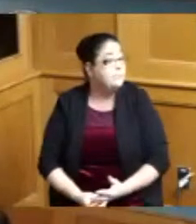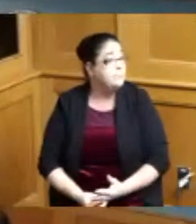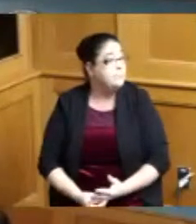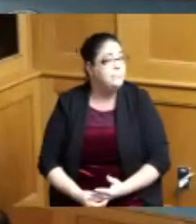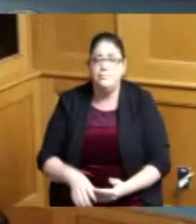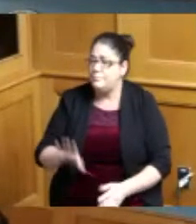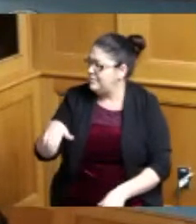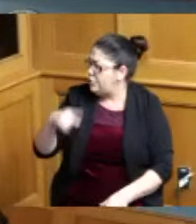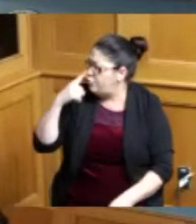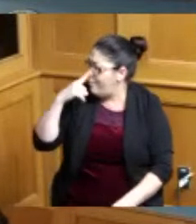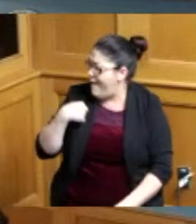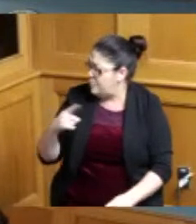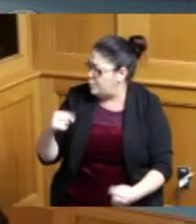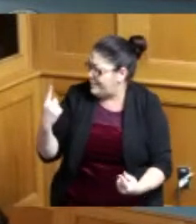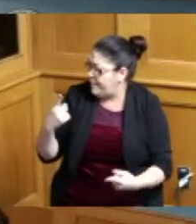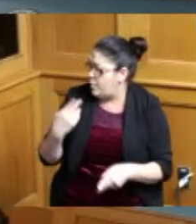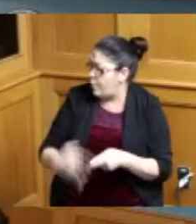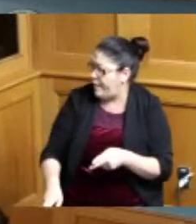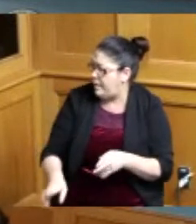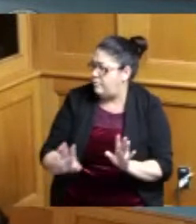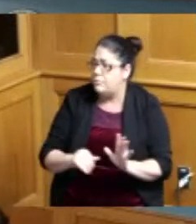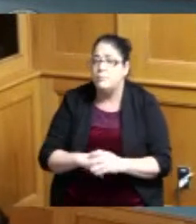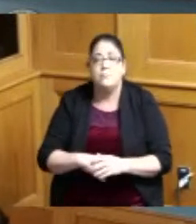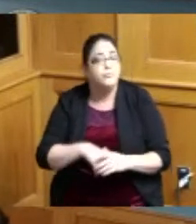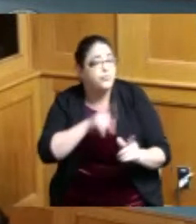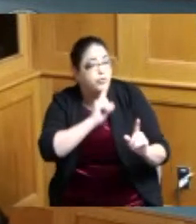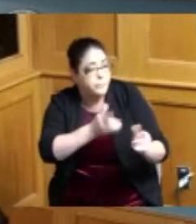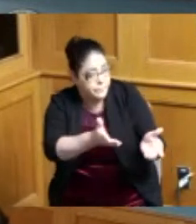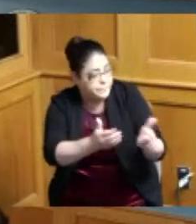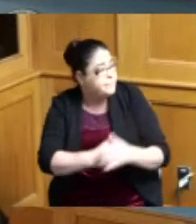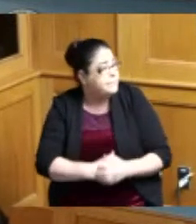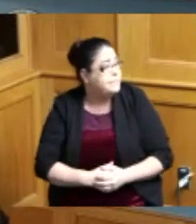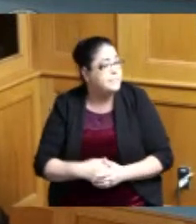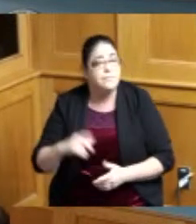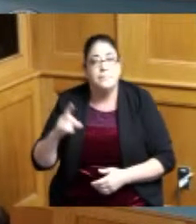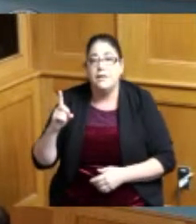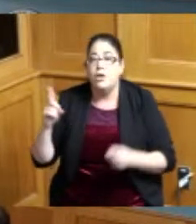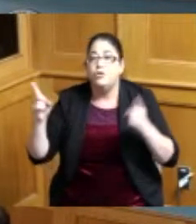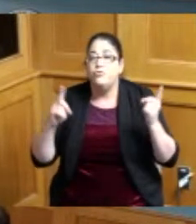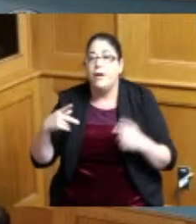do something real quick tricky yeah Director Patton if you could come up for just a second